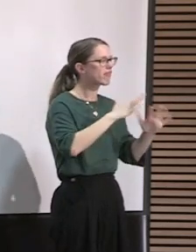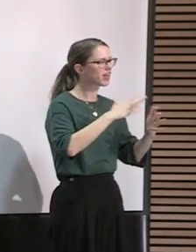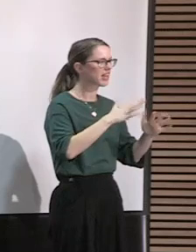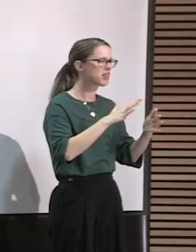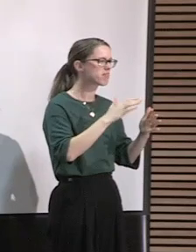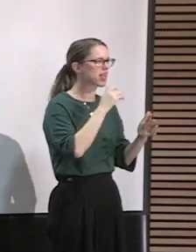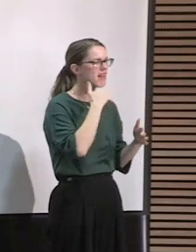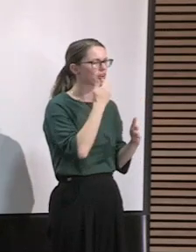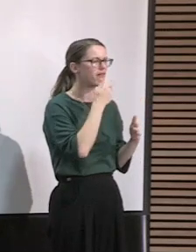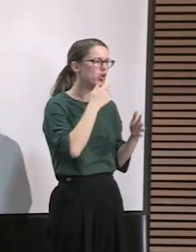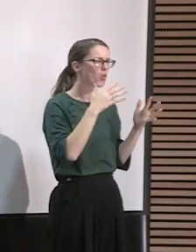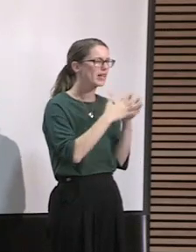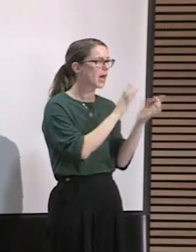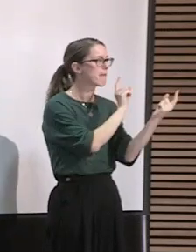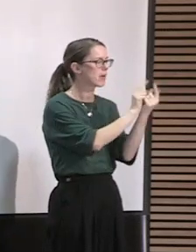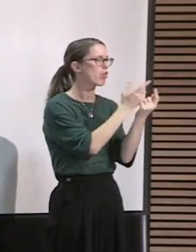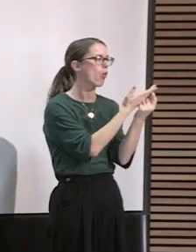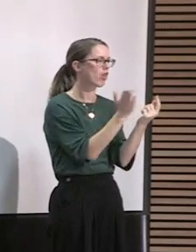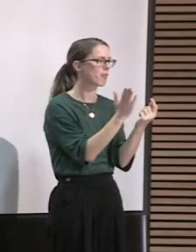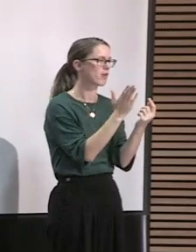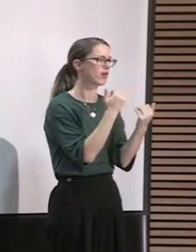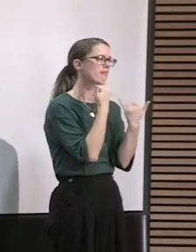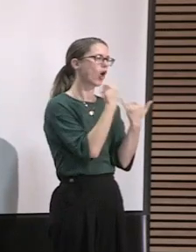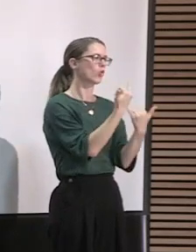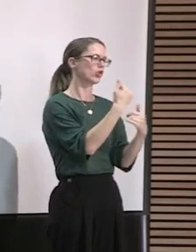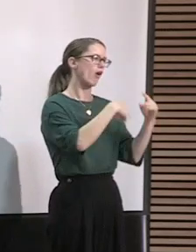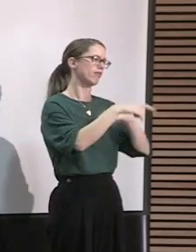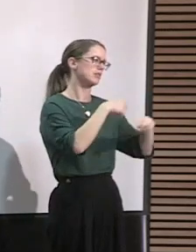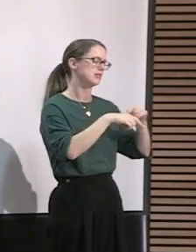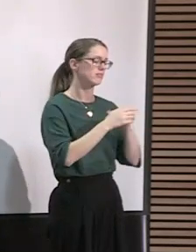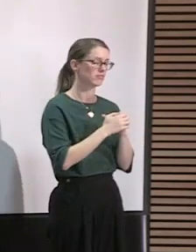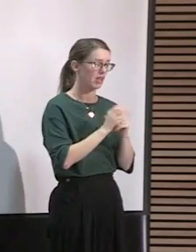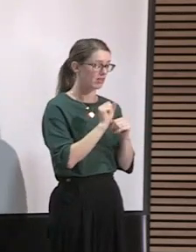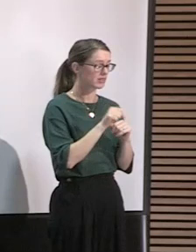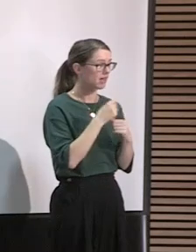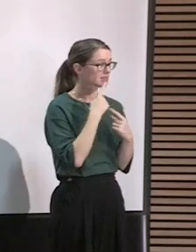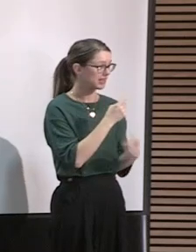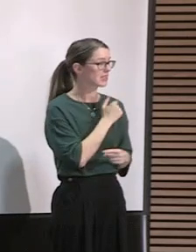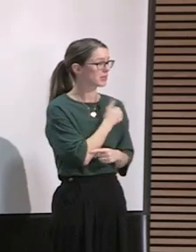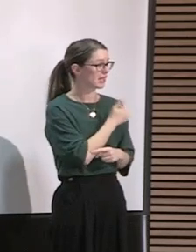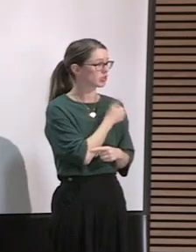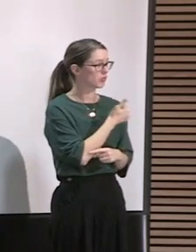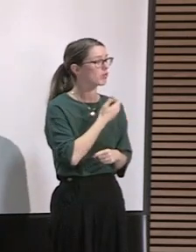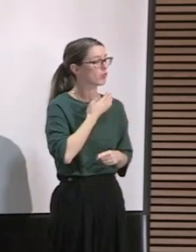have been meeting with them. It hasn't quite worked out exactly weekly, but at least every couple of weeks, I meet